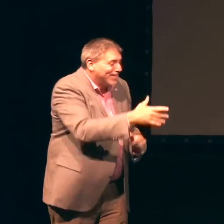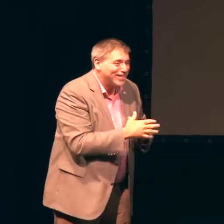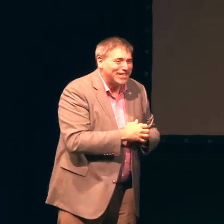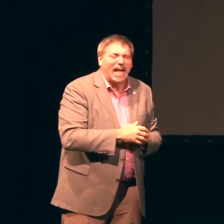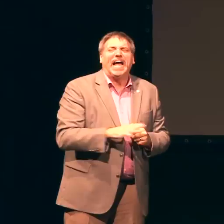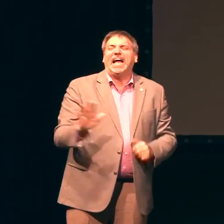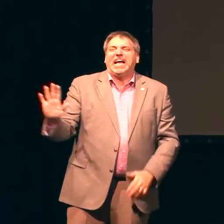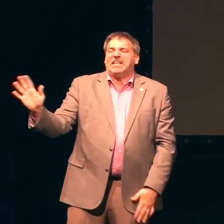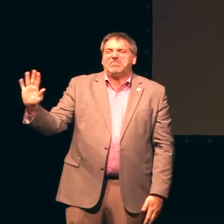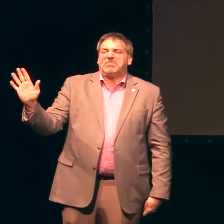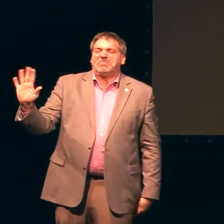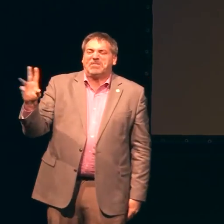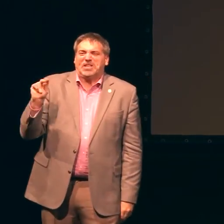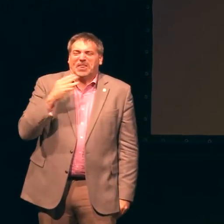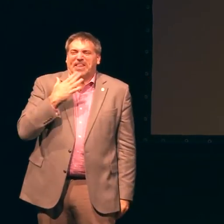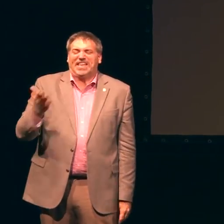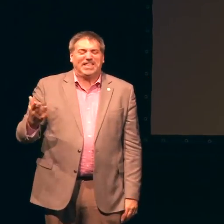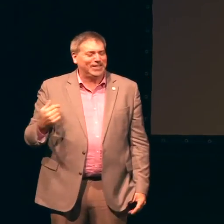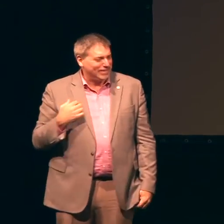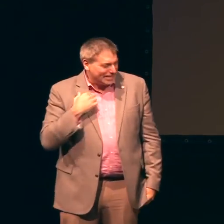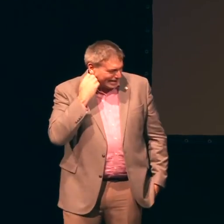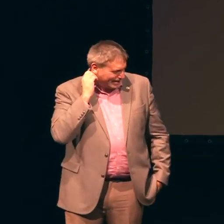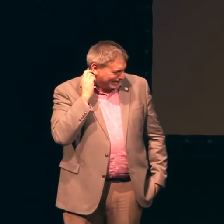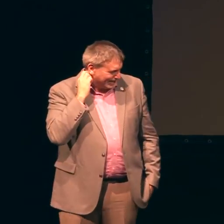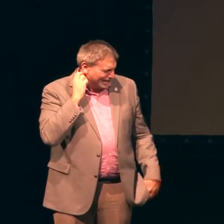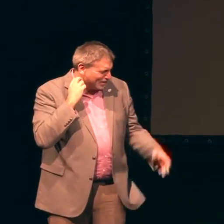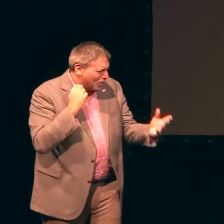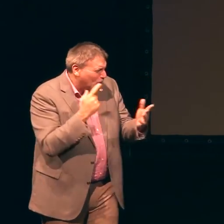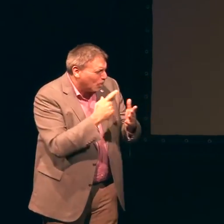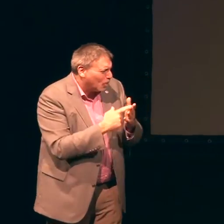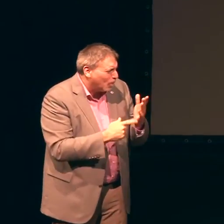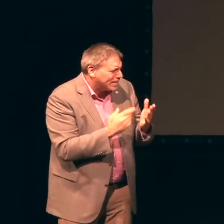to be president of the NAD, no, no thanks. I'm